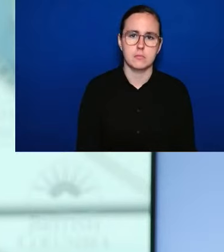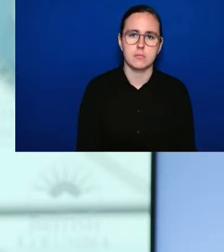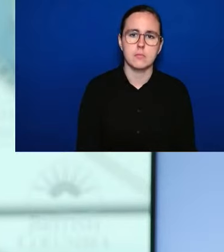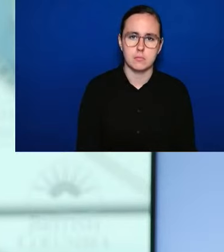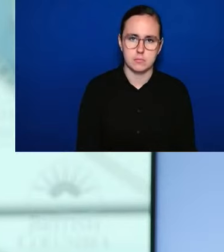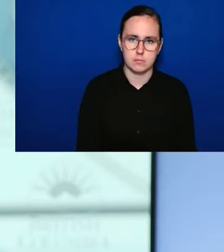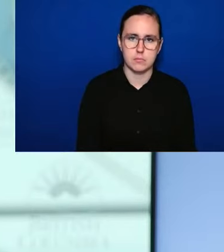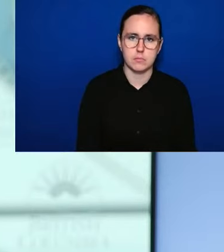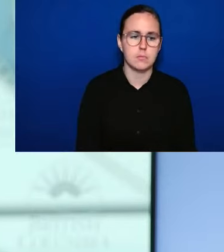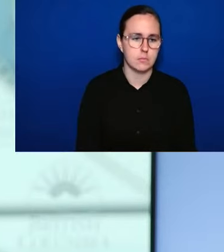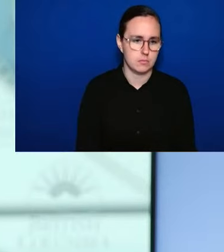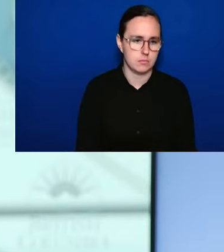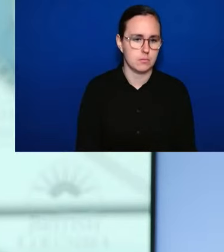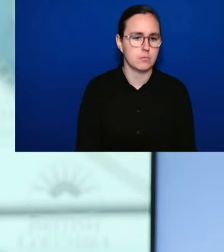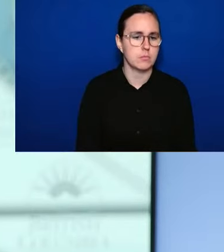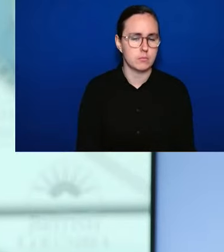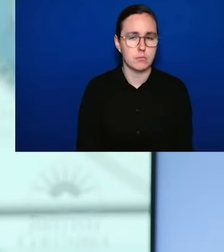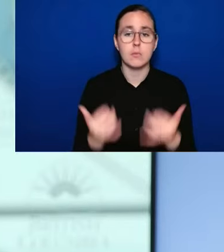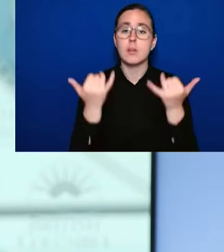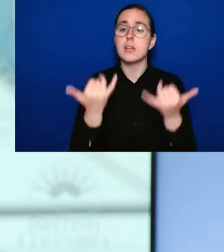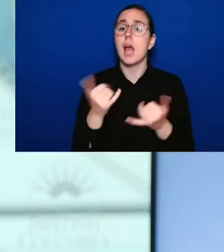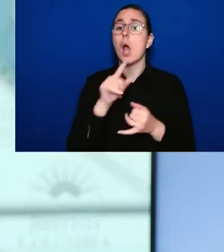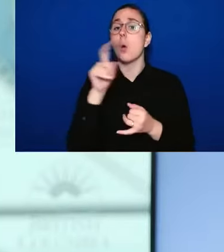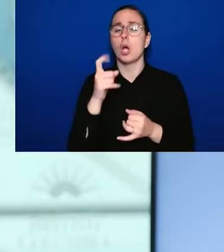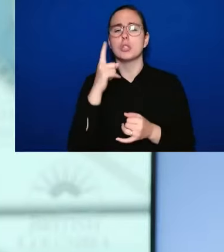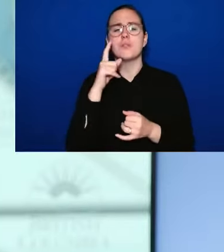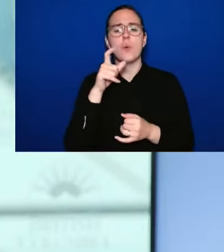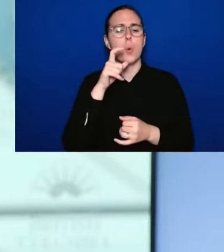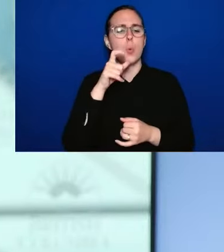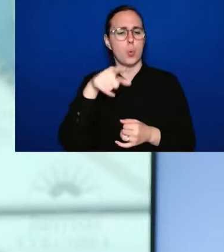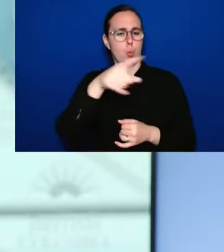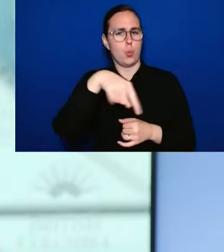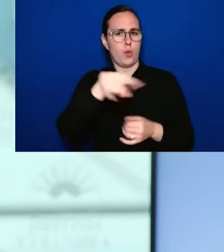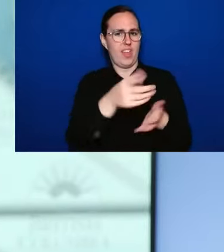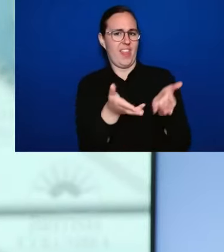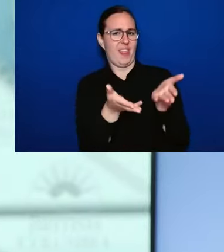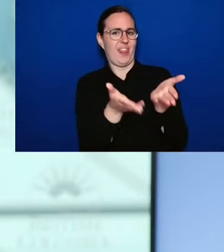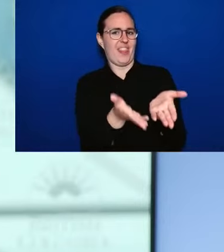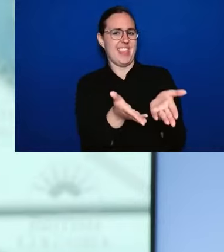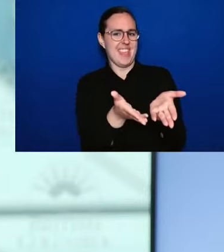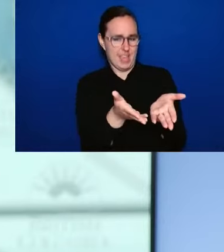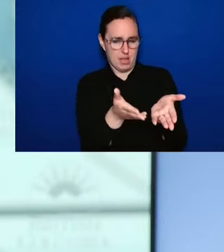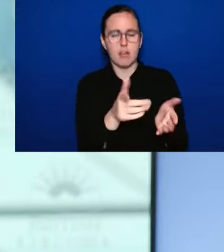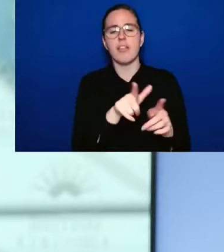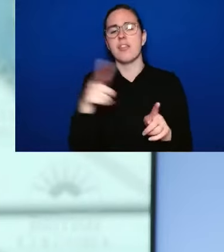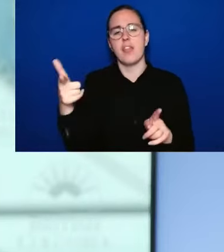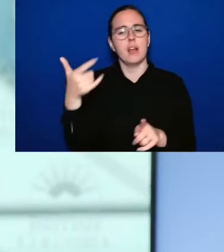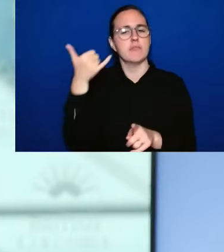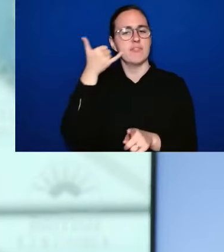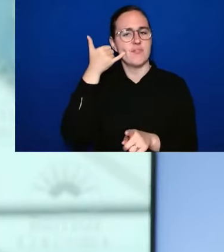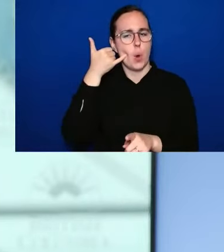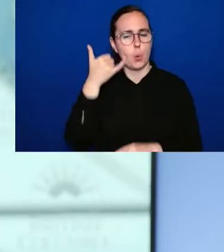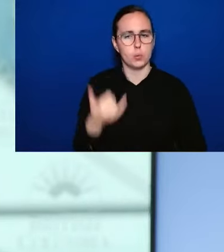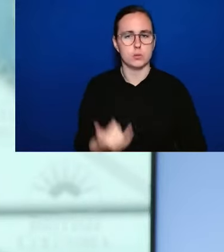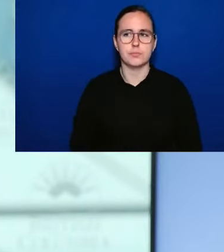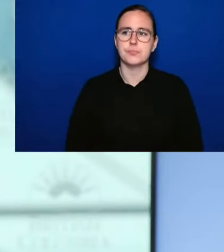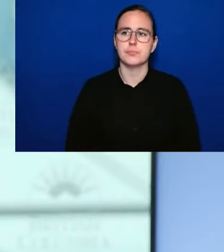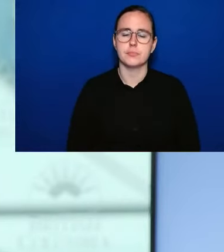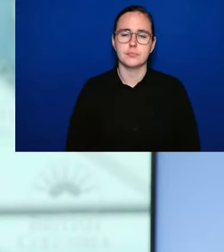your outlet you'll have one